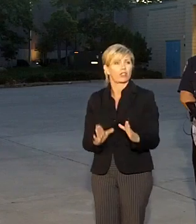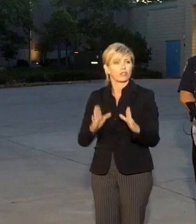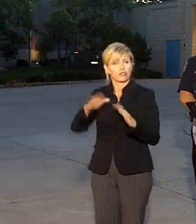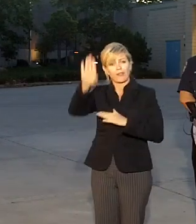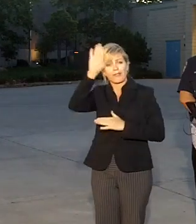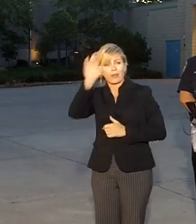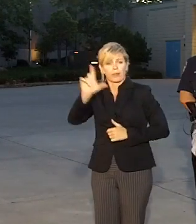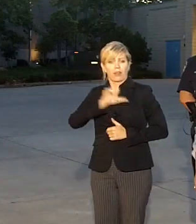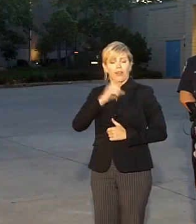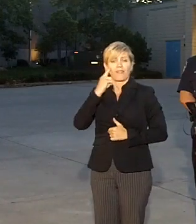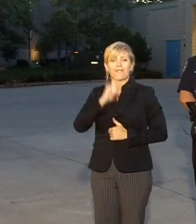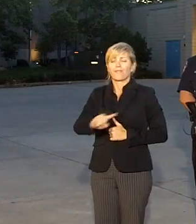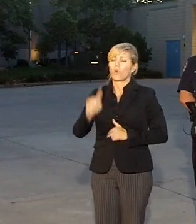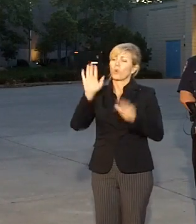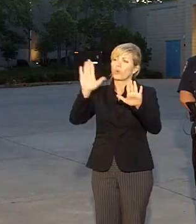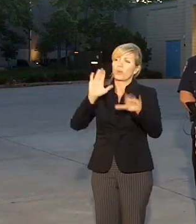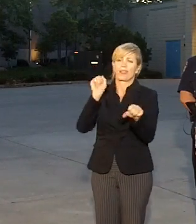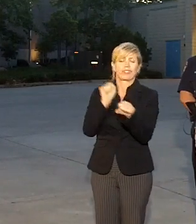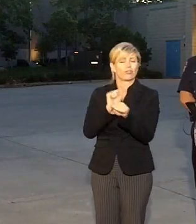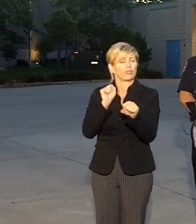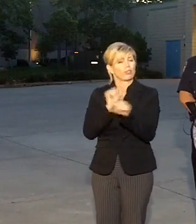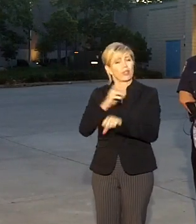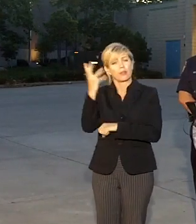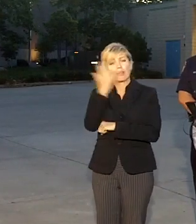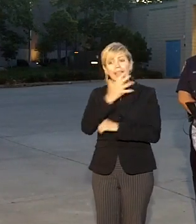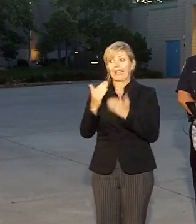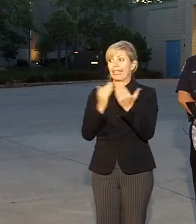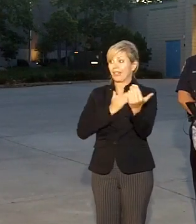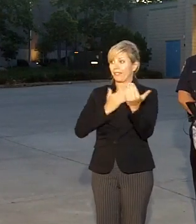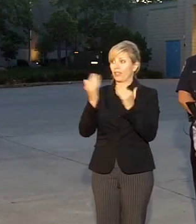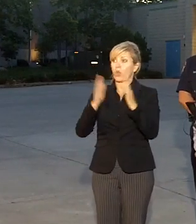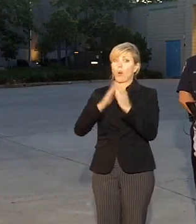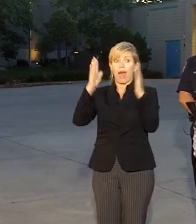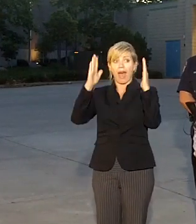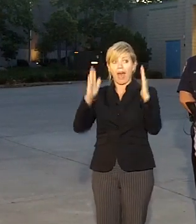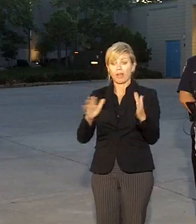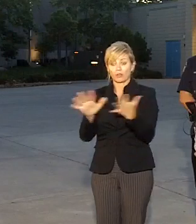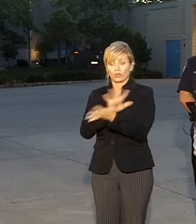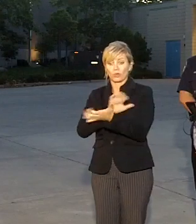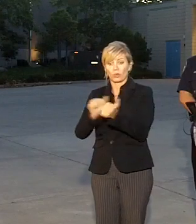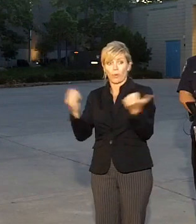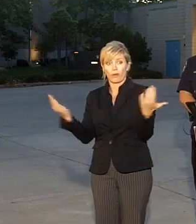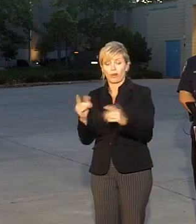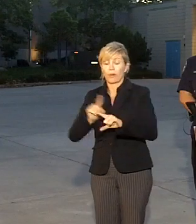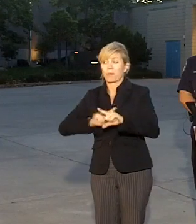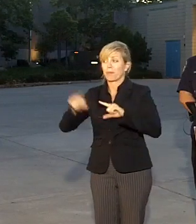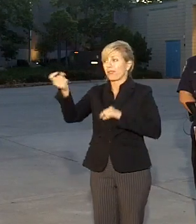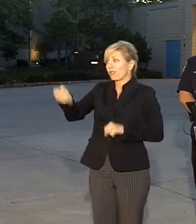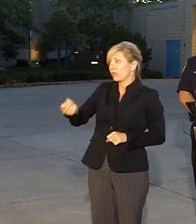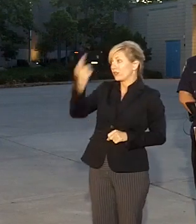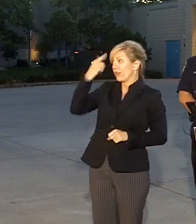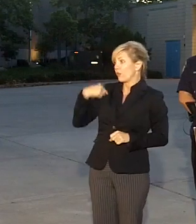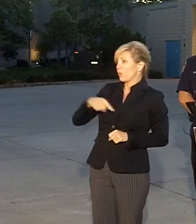major structural damage done here in Carlsbad we literally saved hundreds of homes and I think as